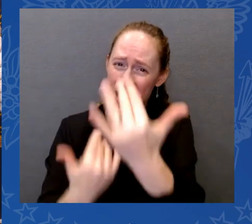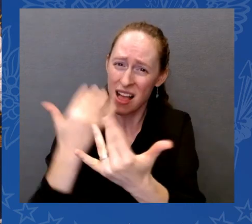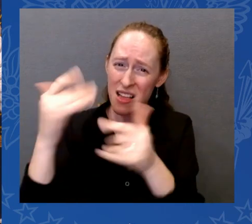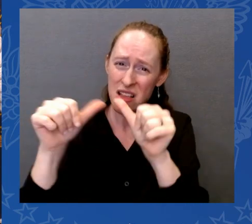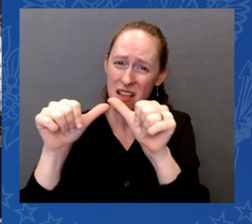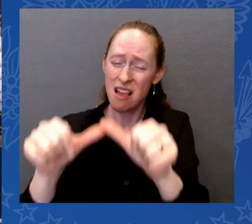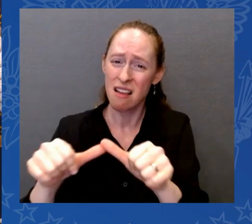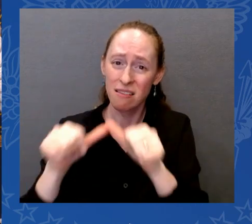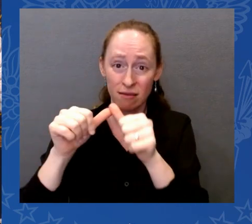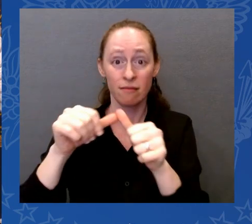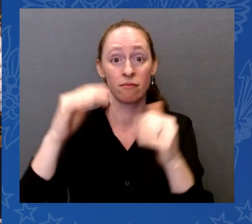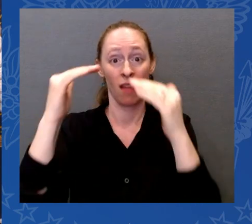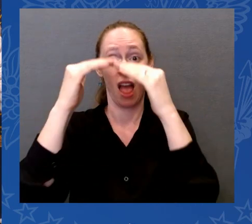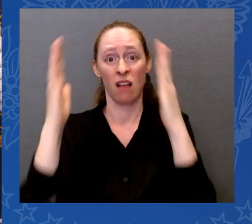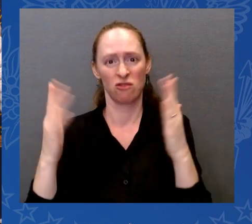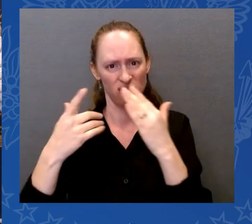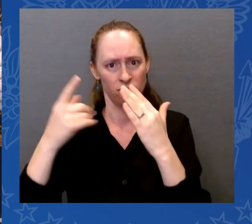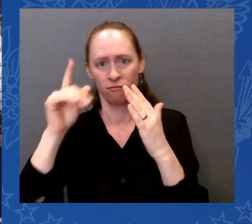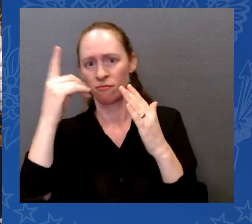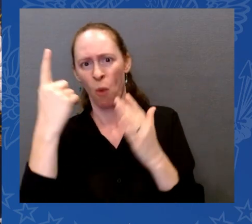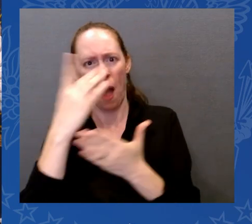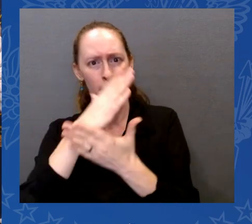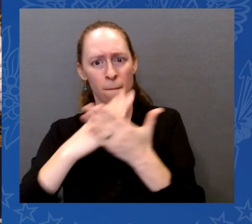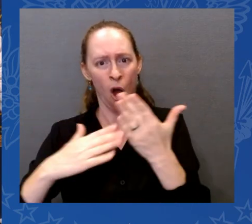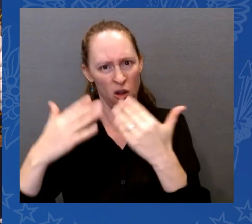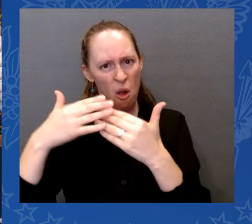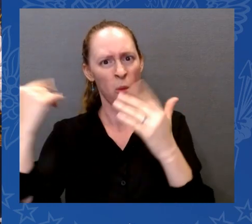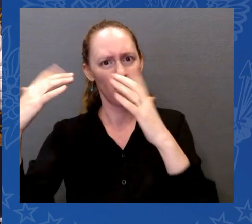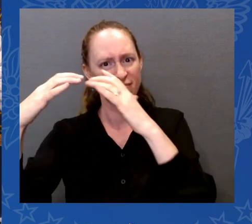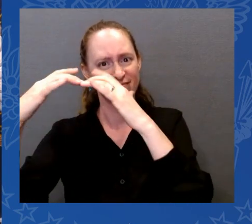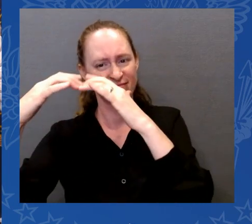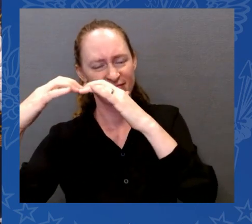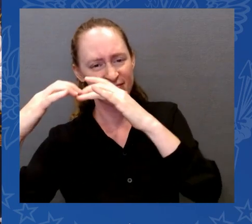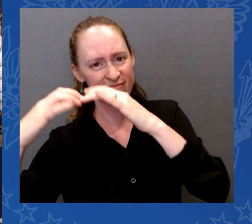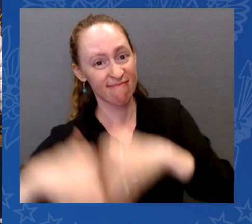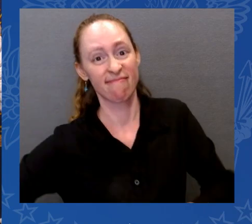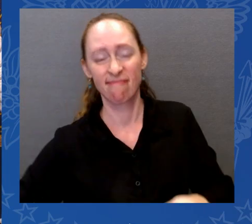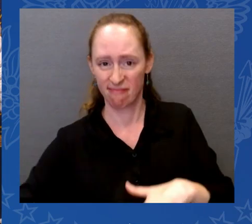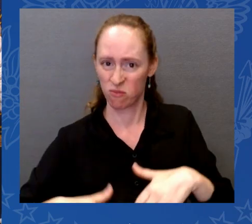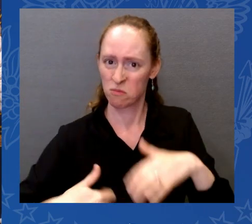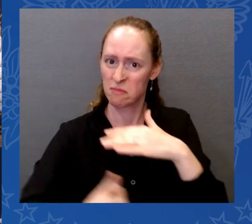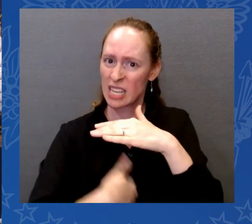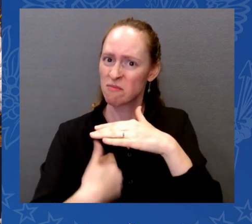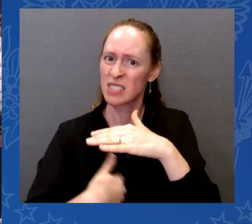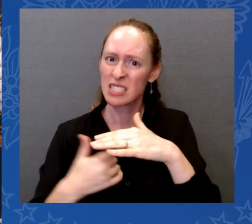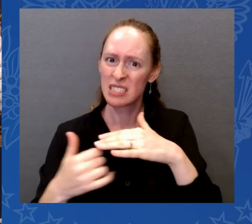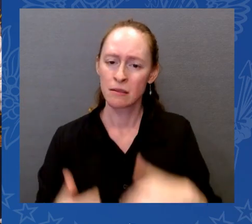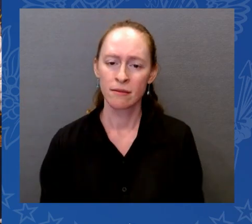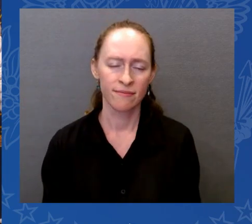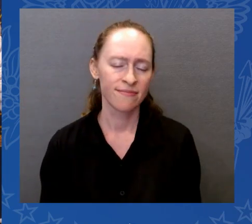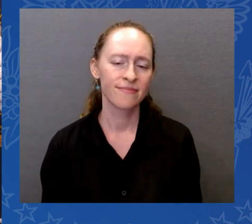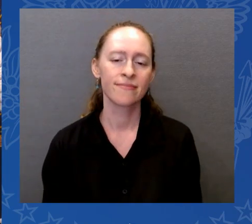And then -- and then I was -- I got rushed to the hospital for a -- it turned out to be almost a nine-hour operation